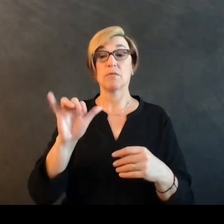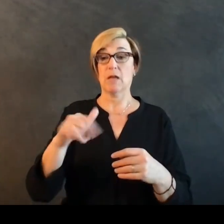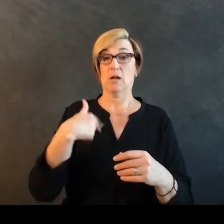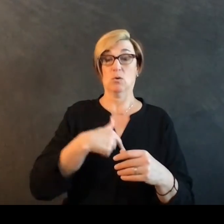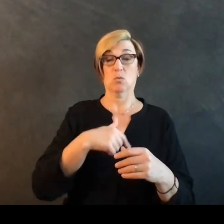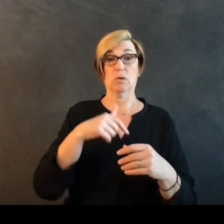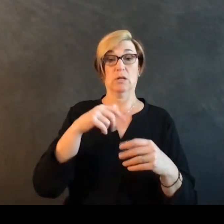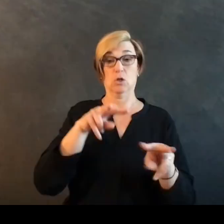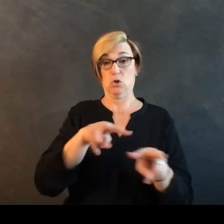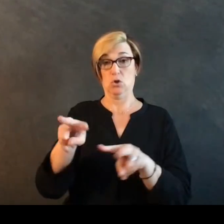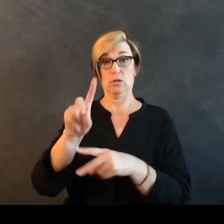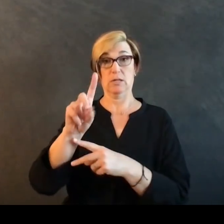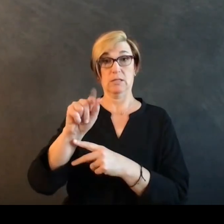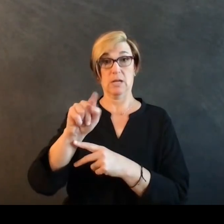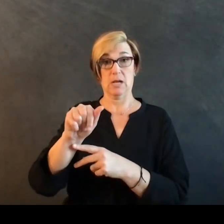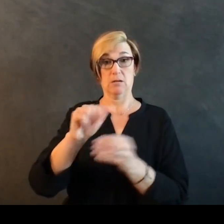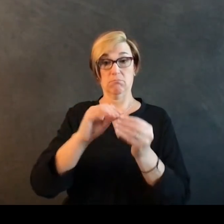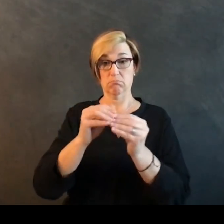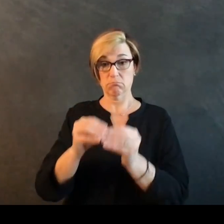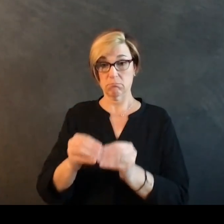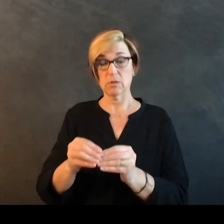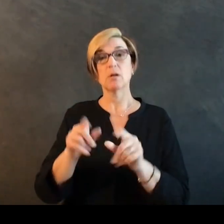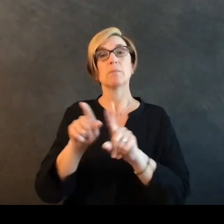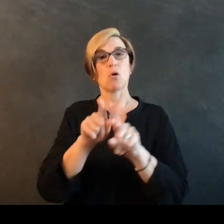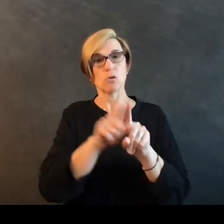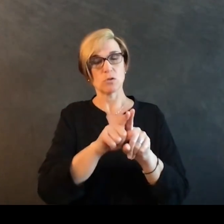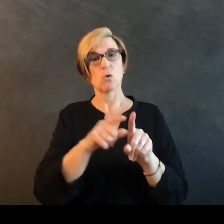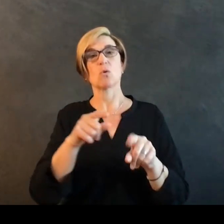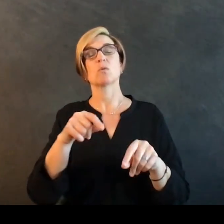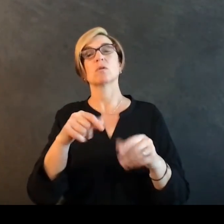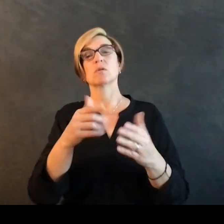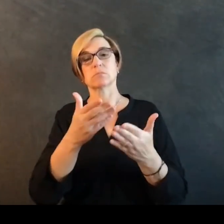occurring but that the supplies are flowing as the president just announced